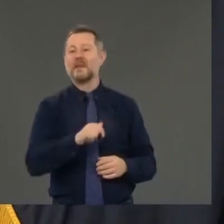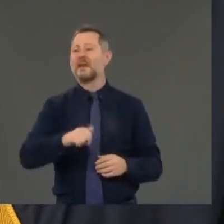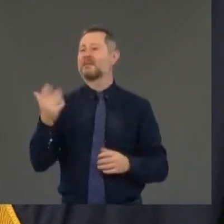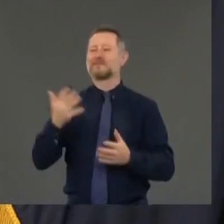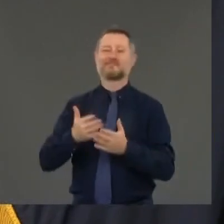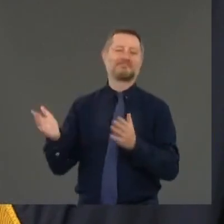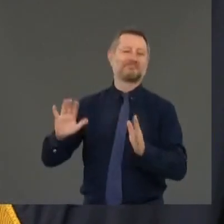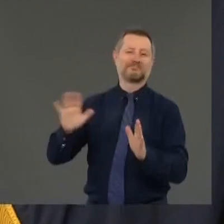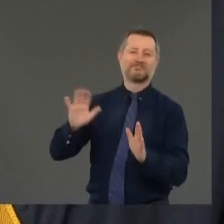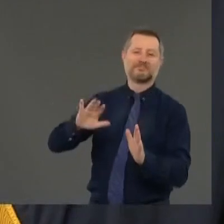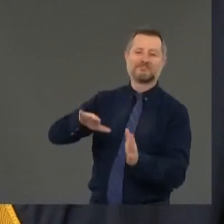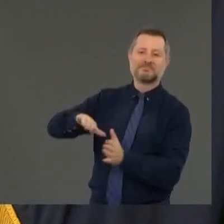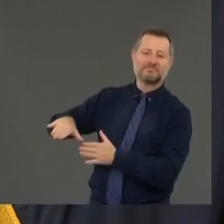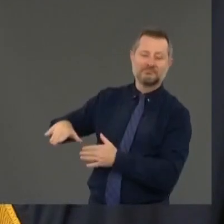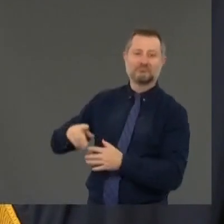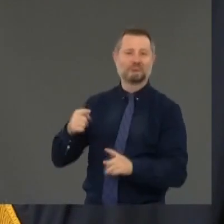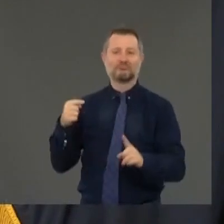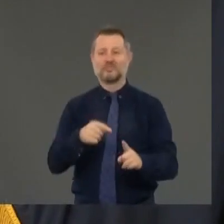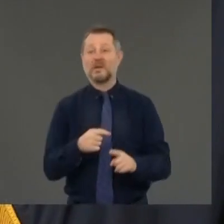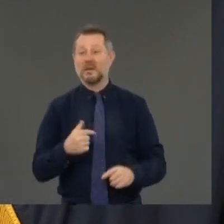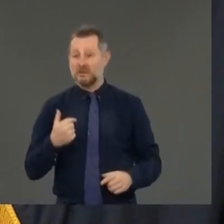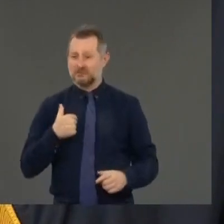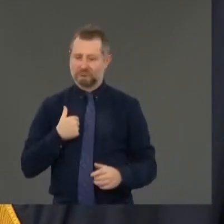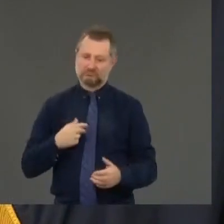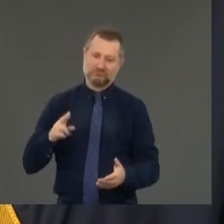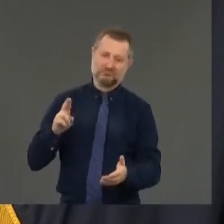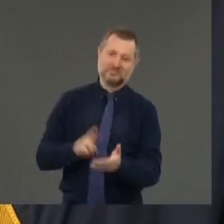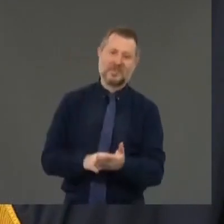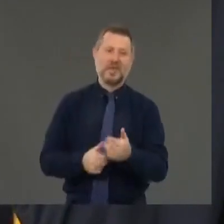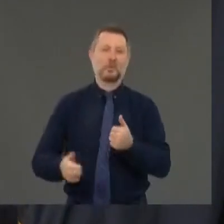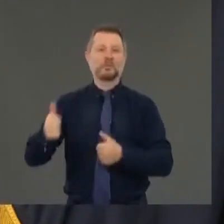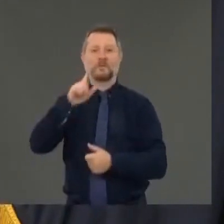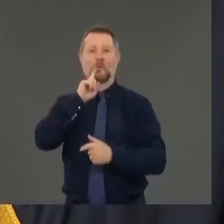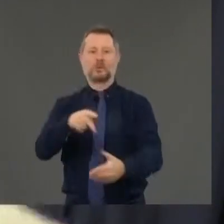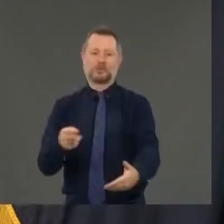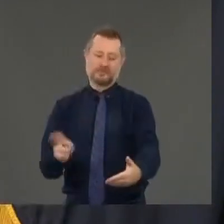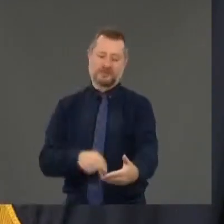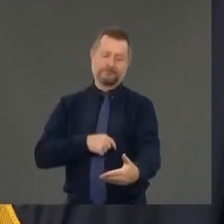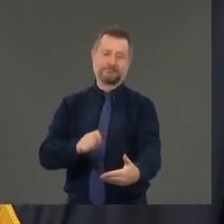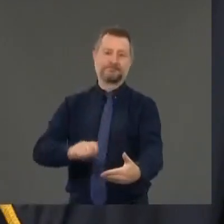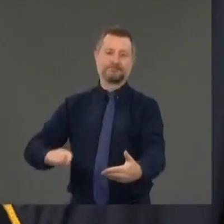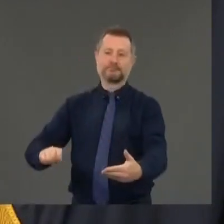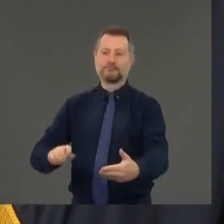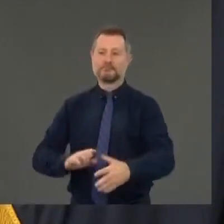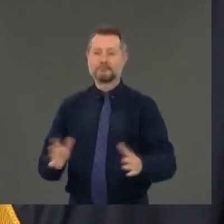AND THAT IS MORE IMPORTANT THAN